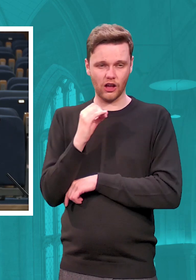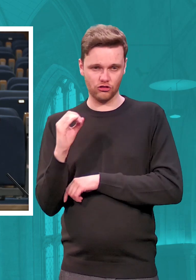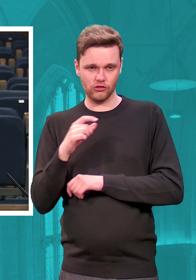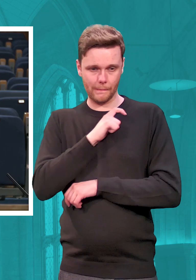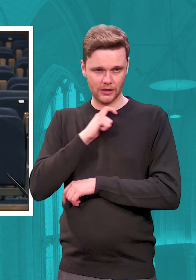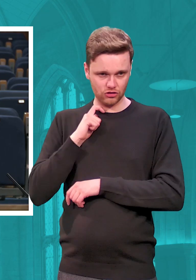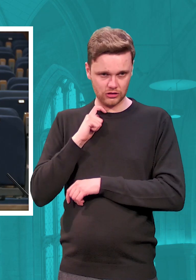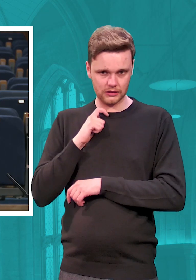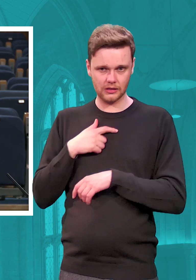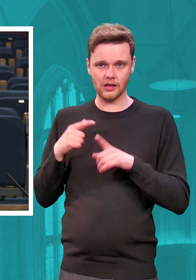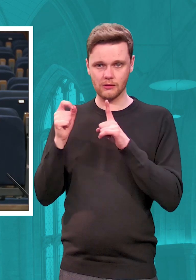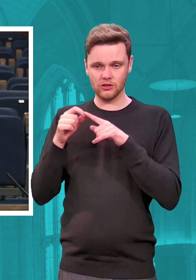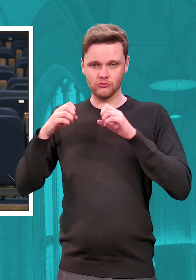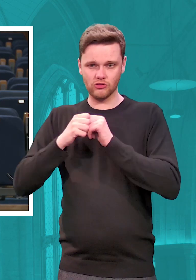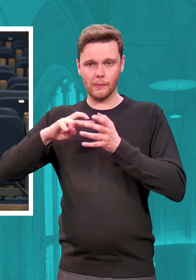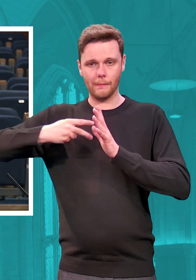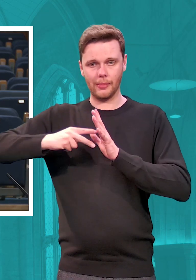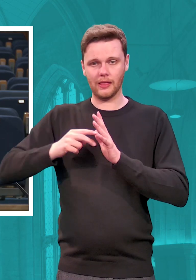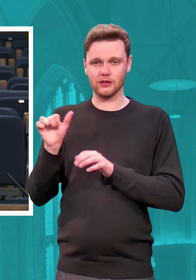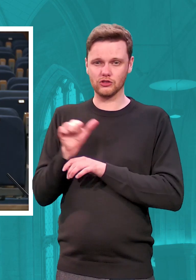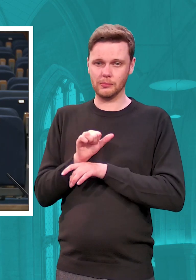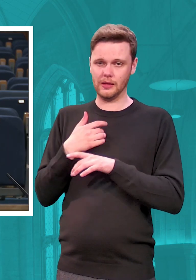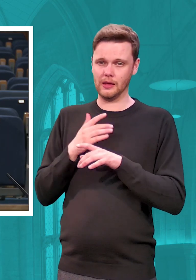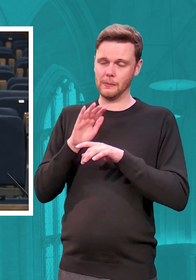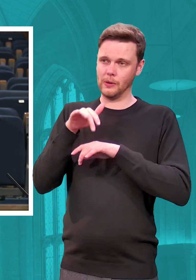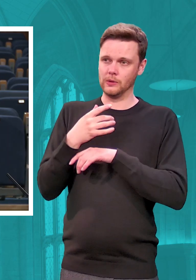and that Presbytery Mission Plans should be built around no more than 660 charges.